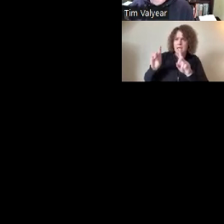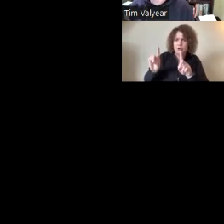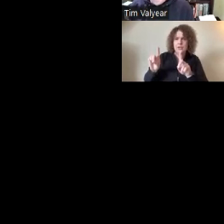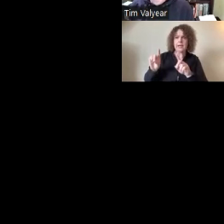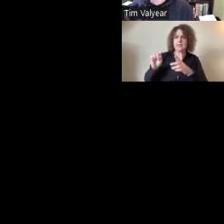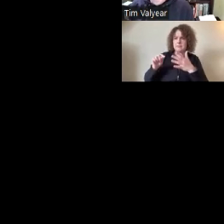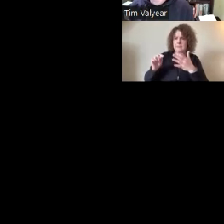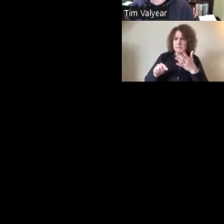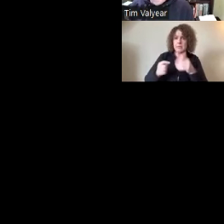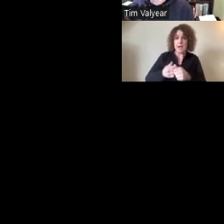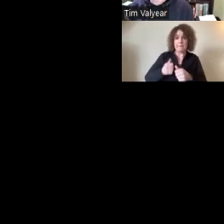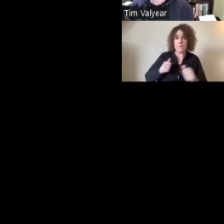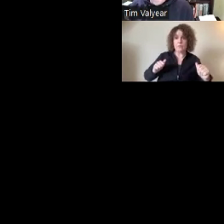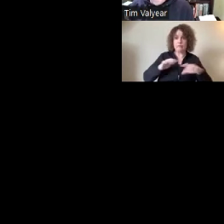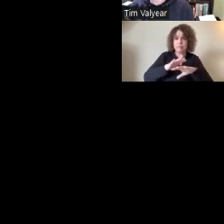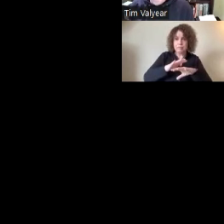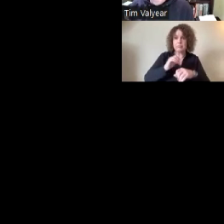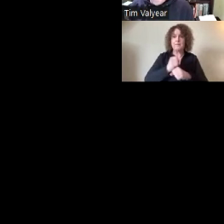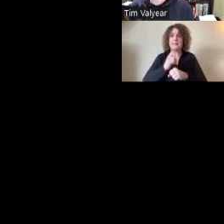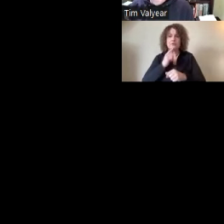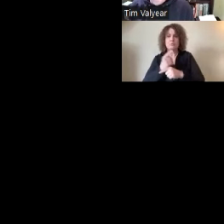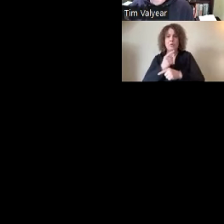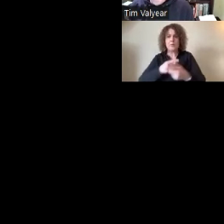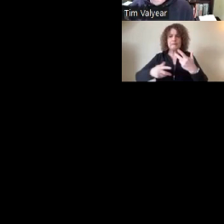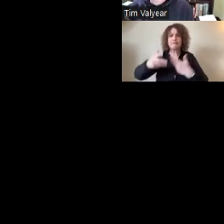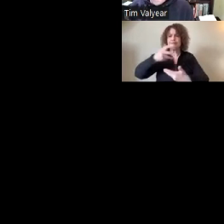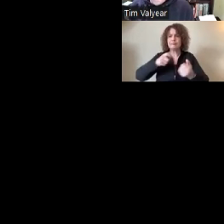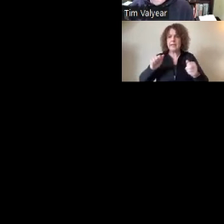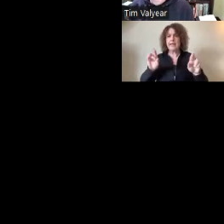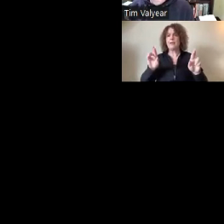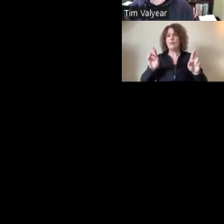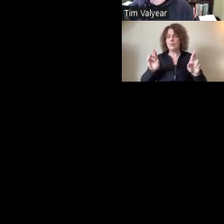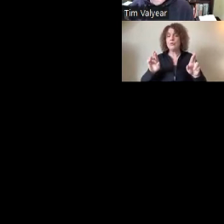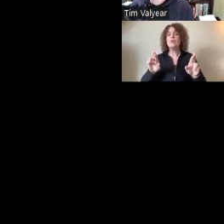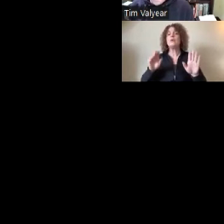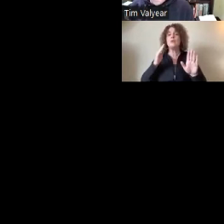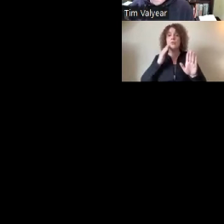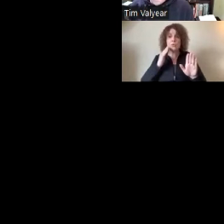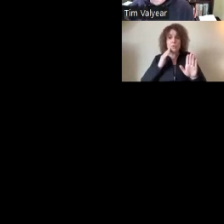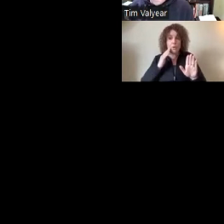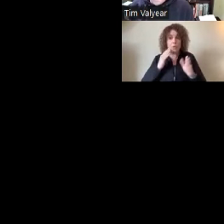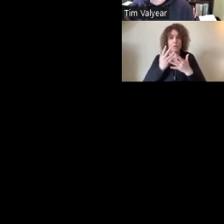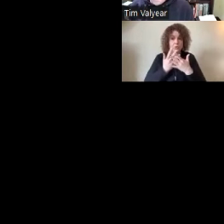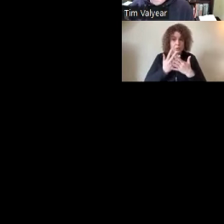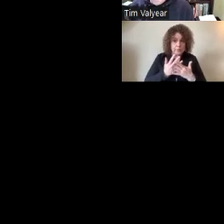consumers to take the risk of social distancing and avoiding